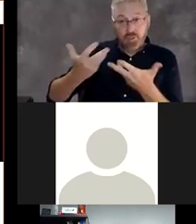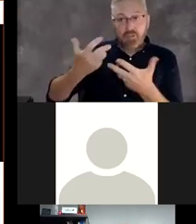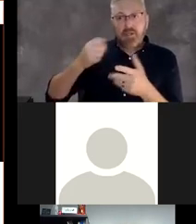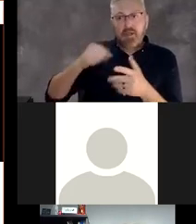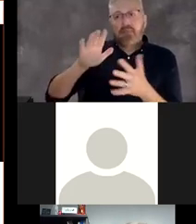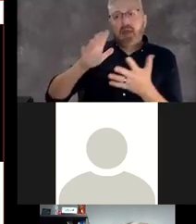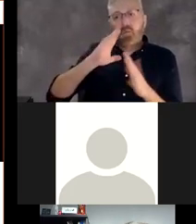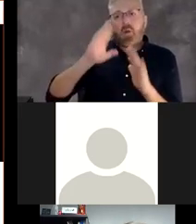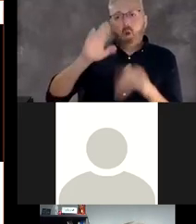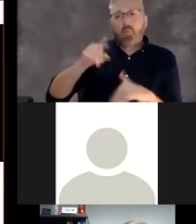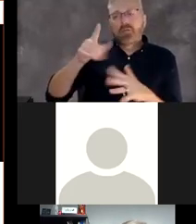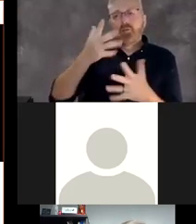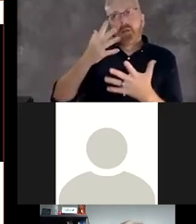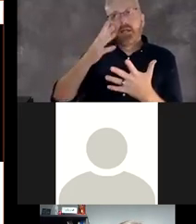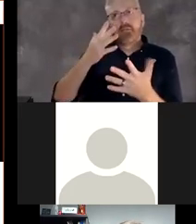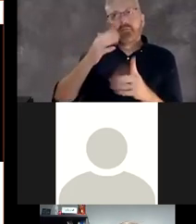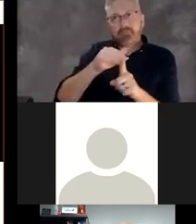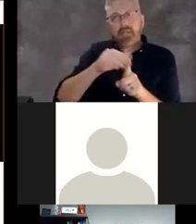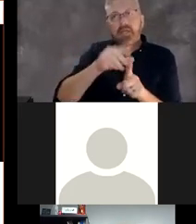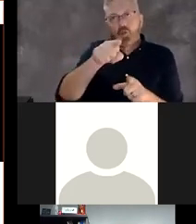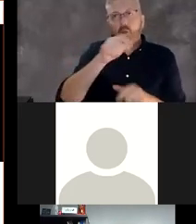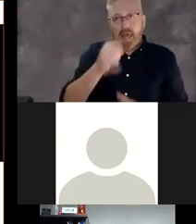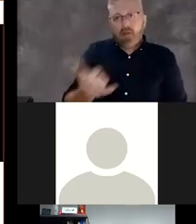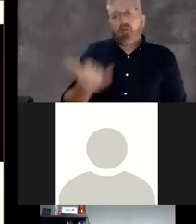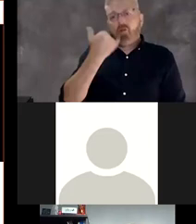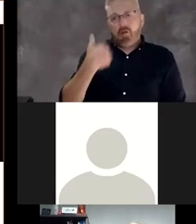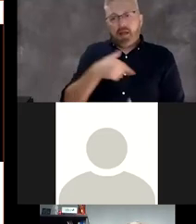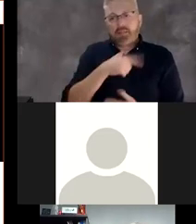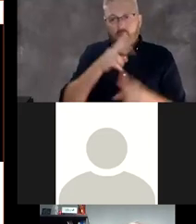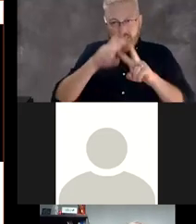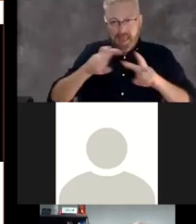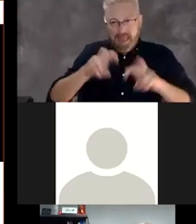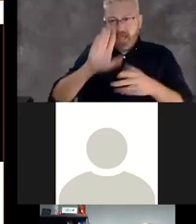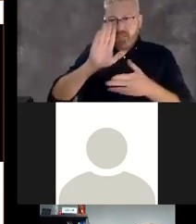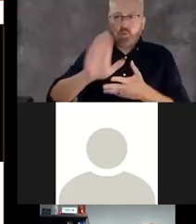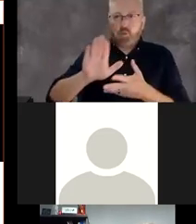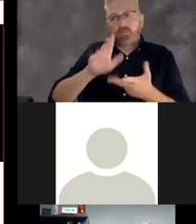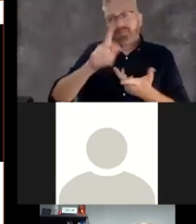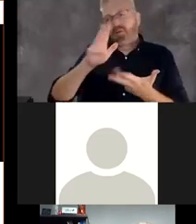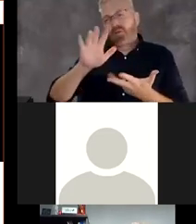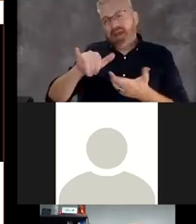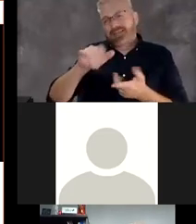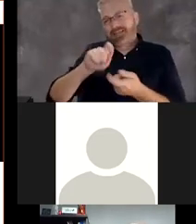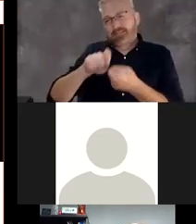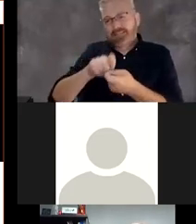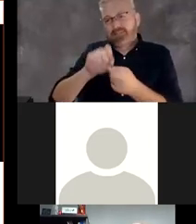THEN YOU WOULD BE ABLE TO GIVE US A CALL AND WE CAN ANALYZE THE SPECIFIC SITUATION WITH YOU THERE ON THE PHONE.